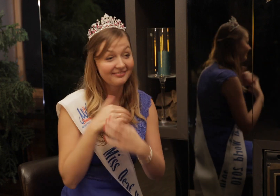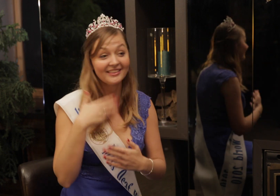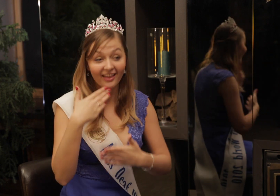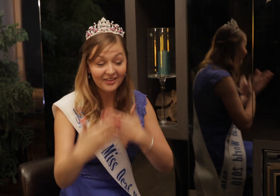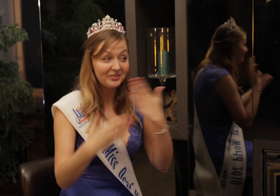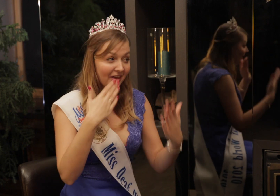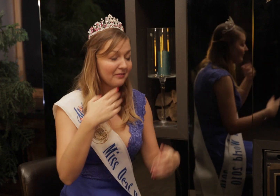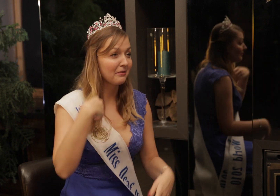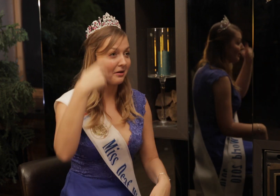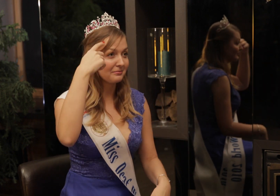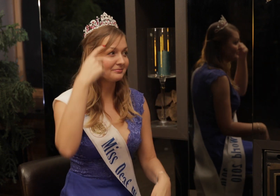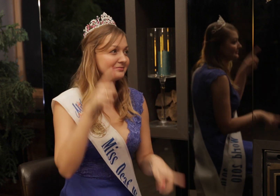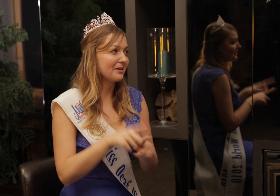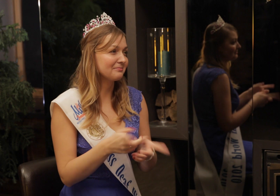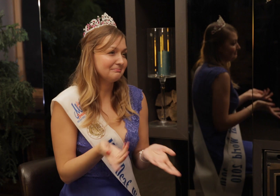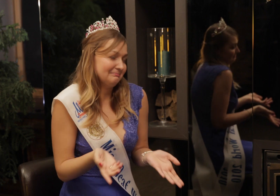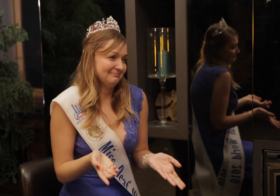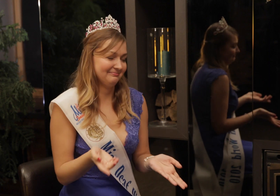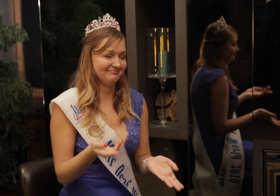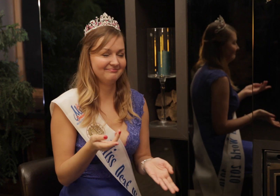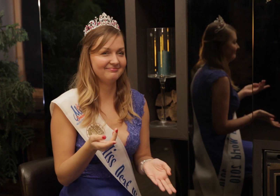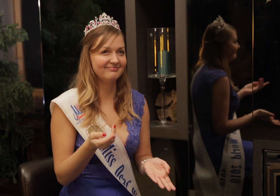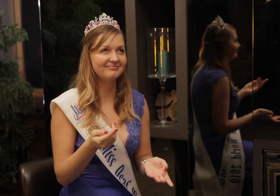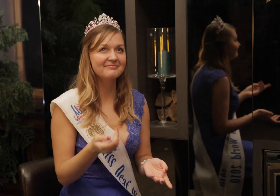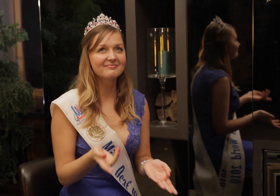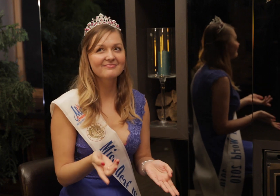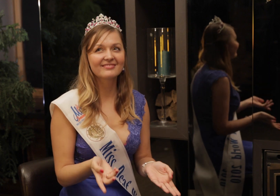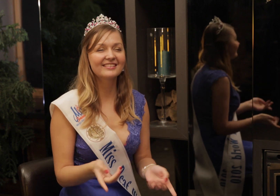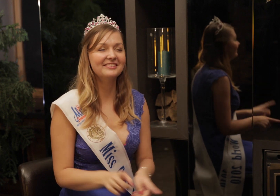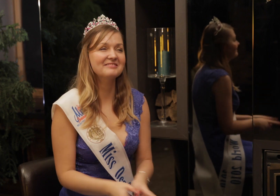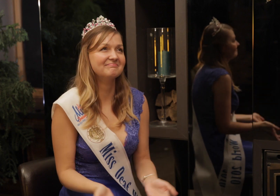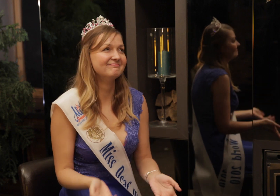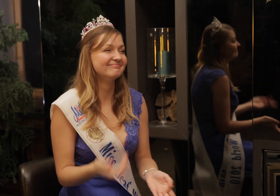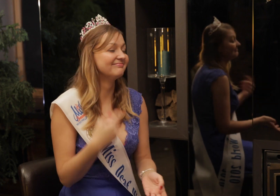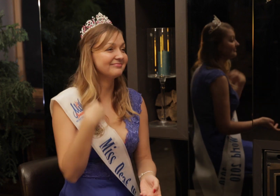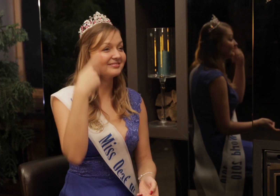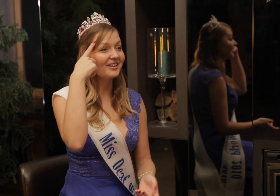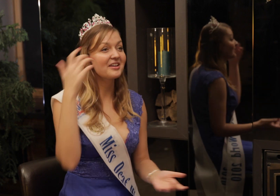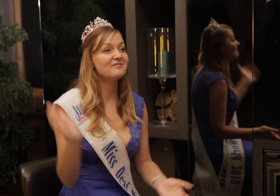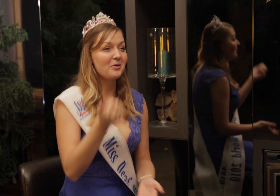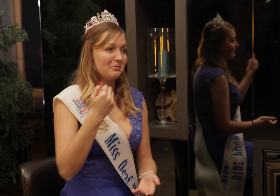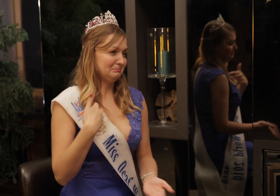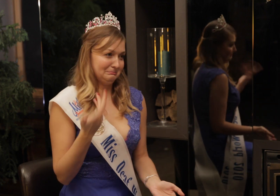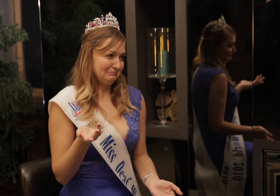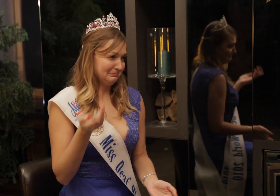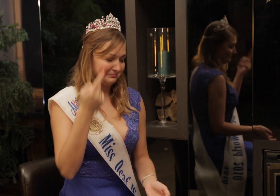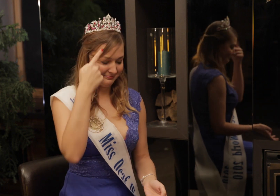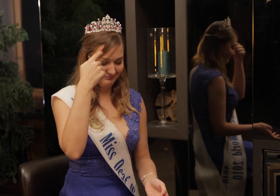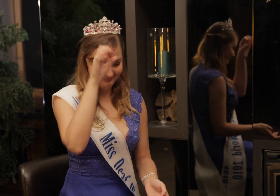I thanked them all, but it hadn't really sank in for me that I had won.